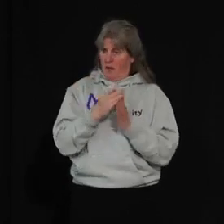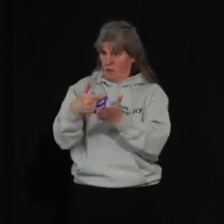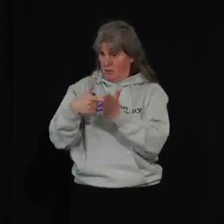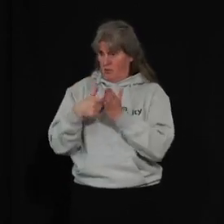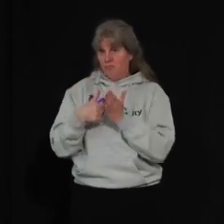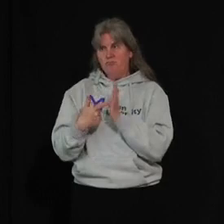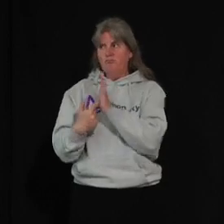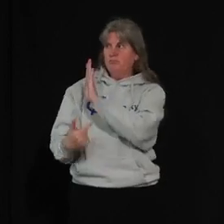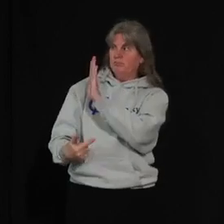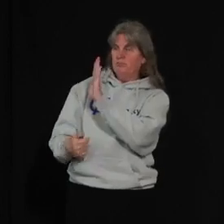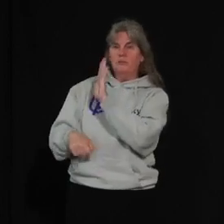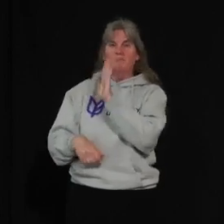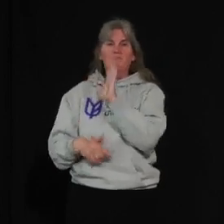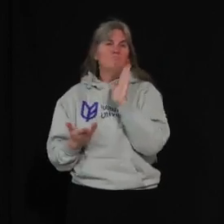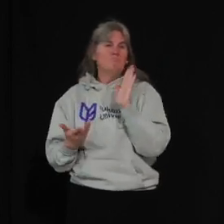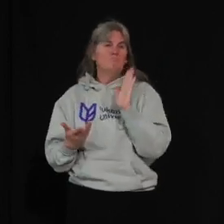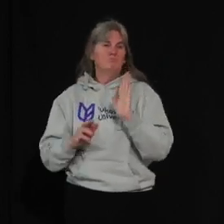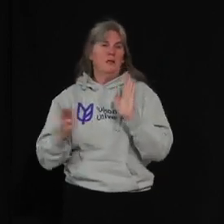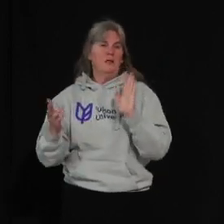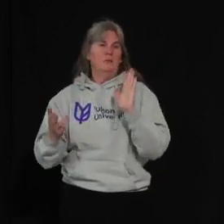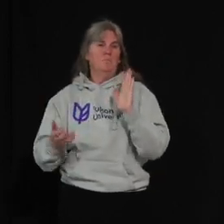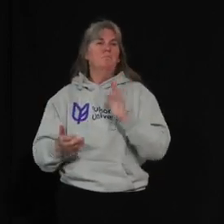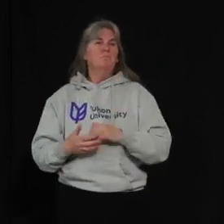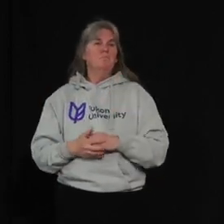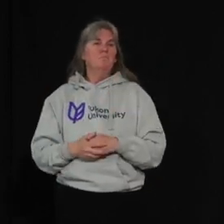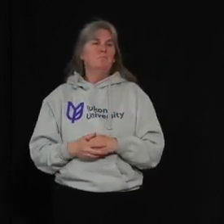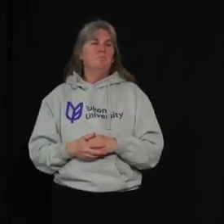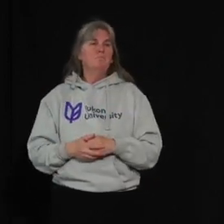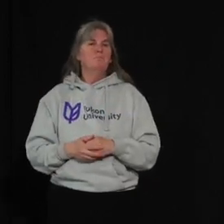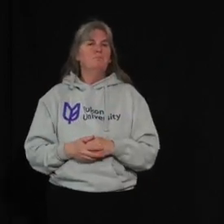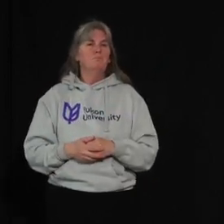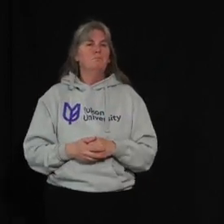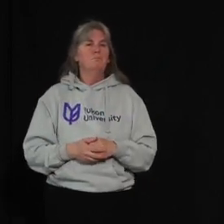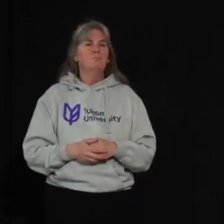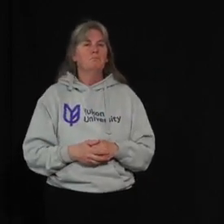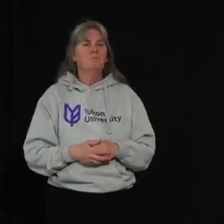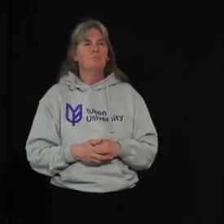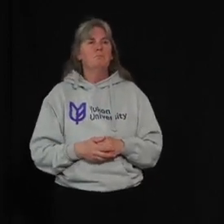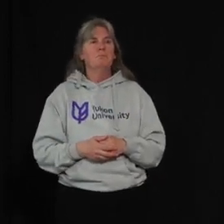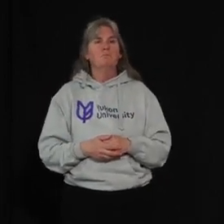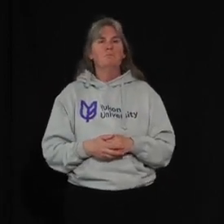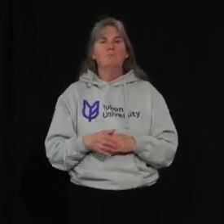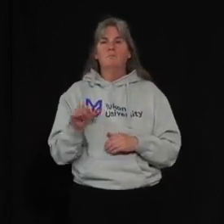that the plan can be shown. Okay.